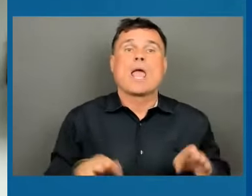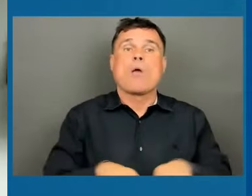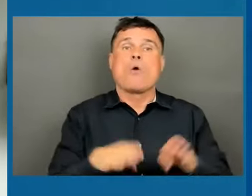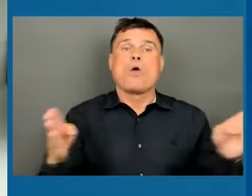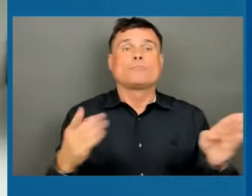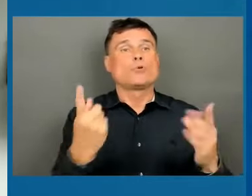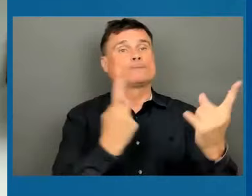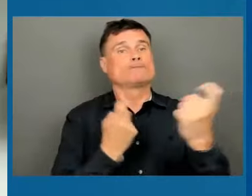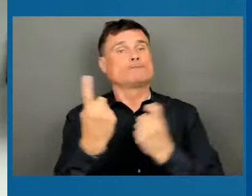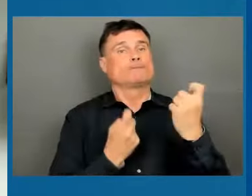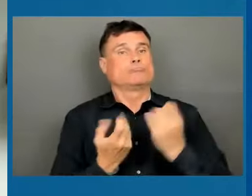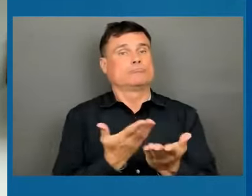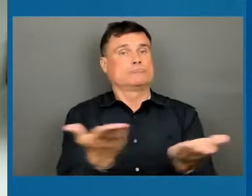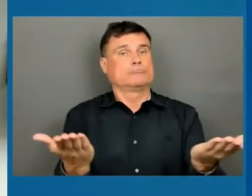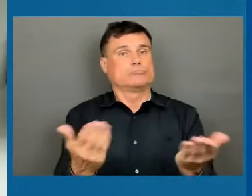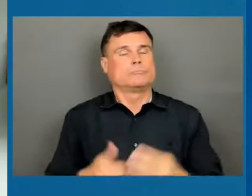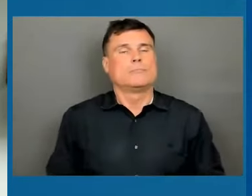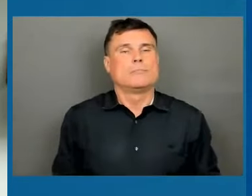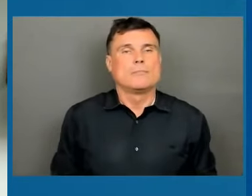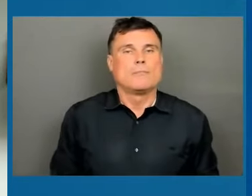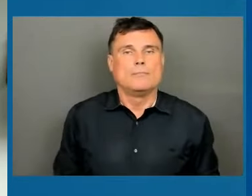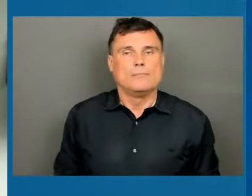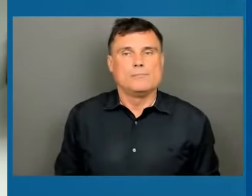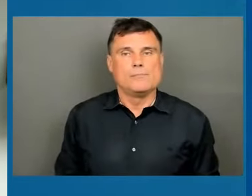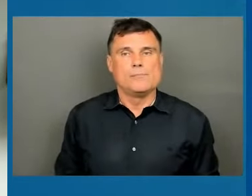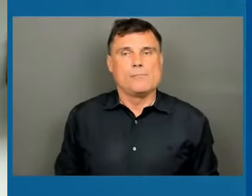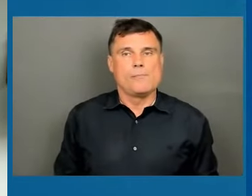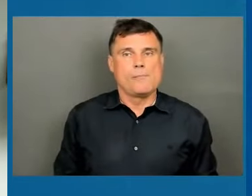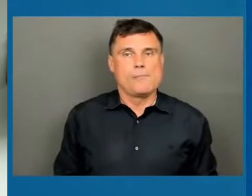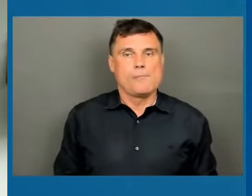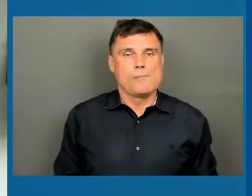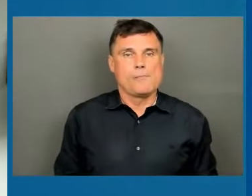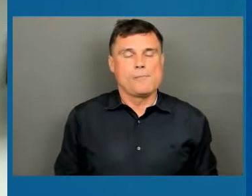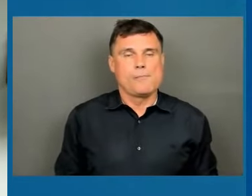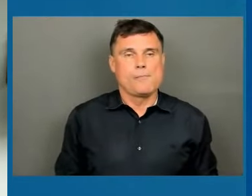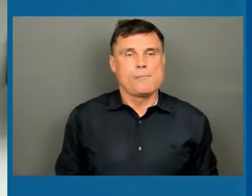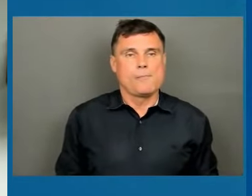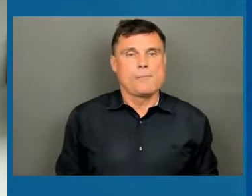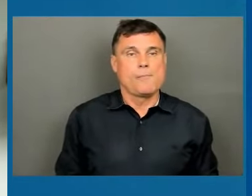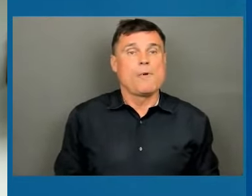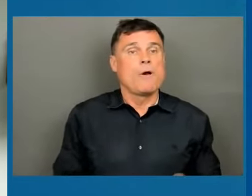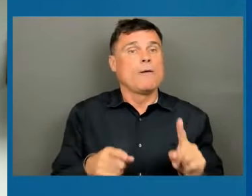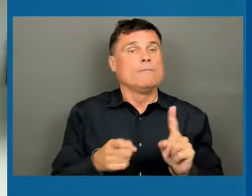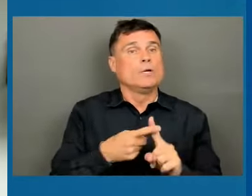go ahead. Thank you. Yeah. So I'm not sure who can answer this